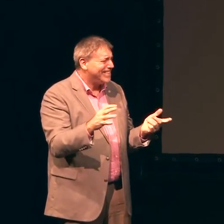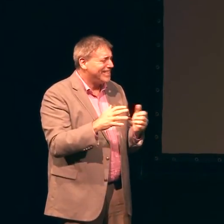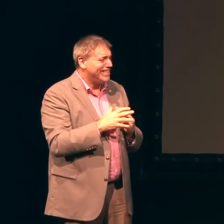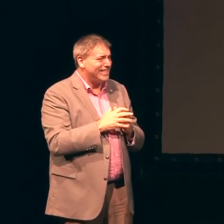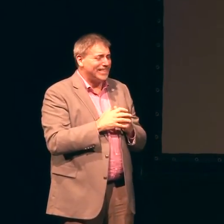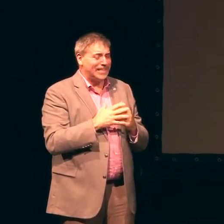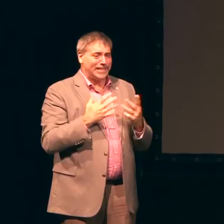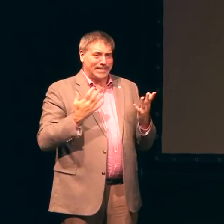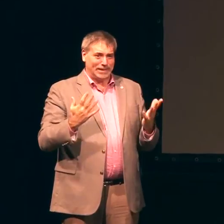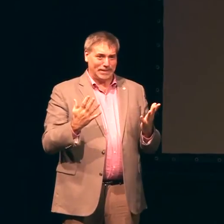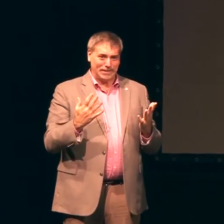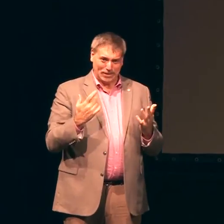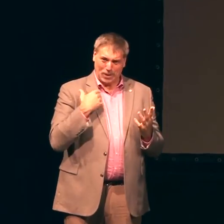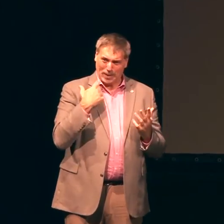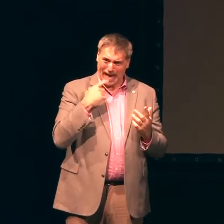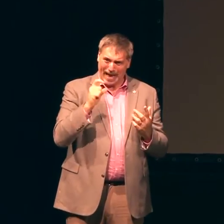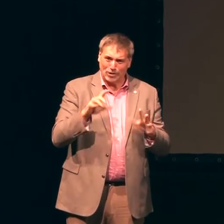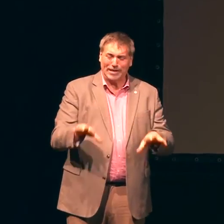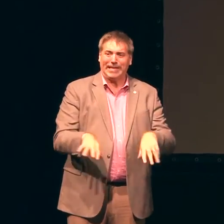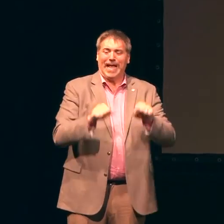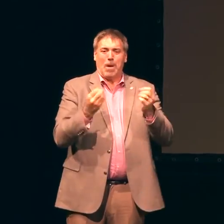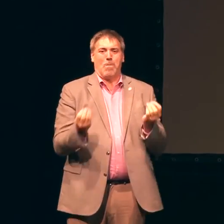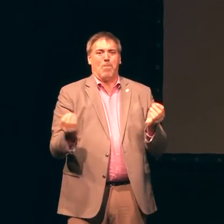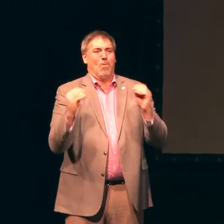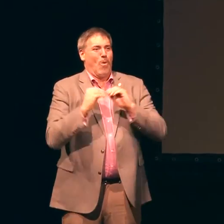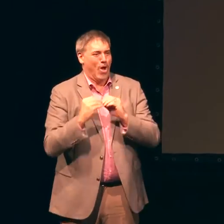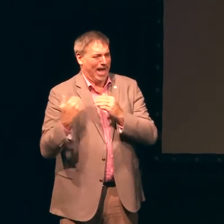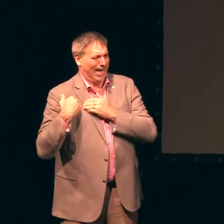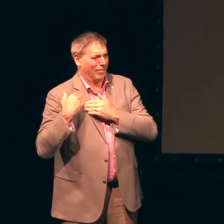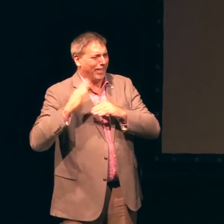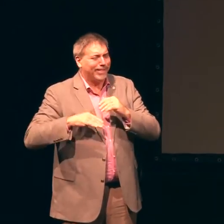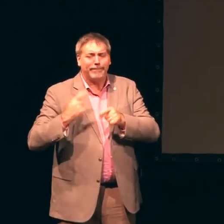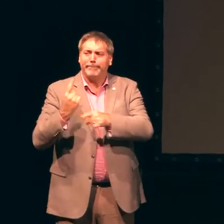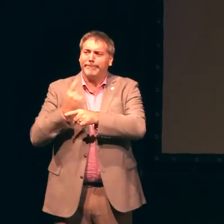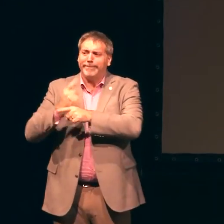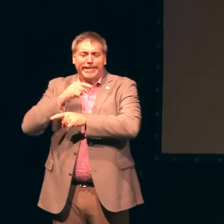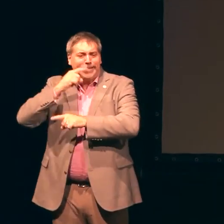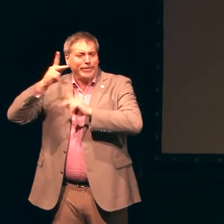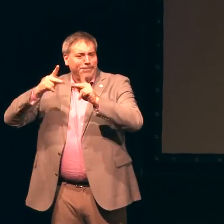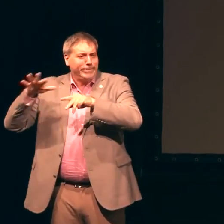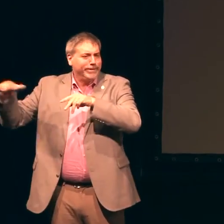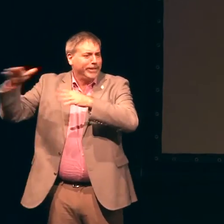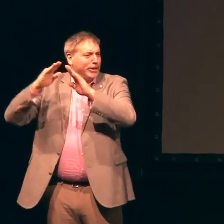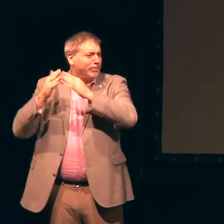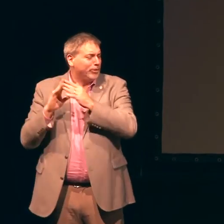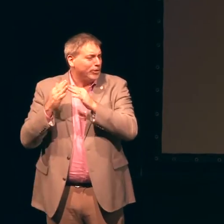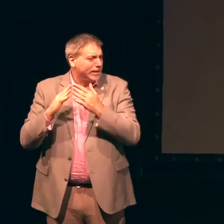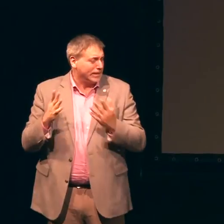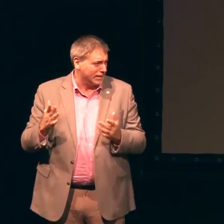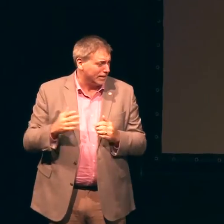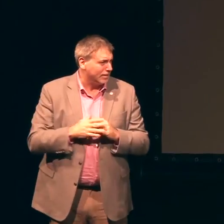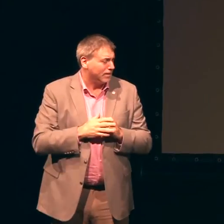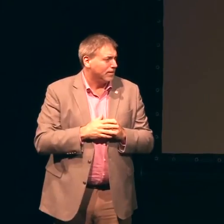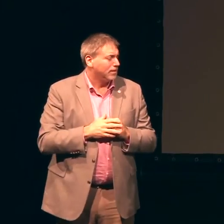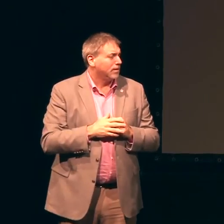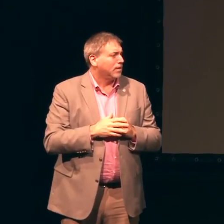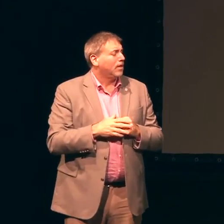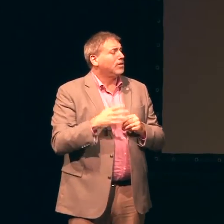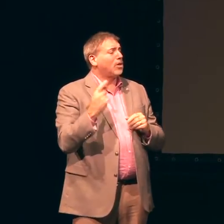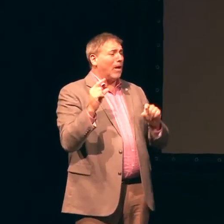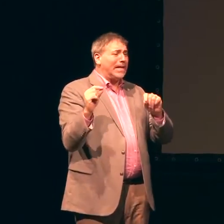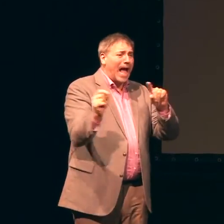It's imperative. We have to take more accountability than the hearing community.